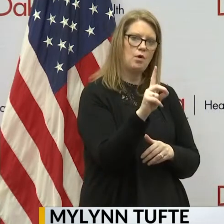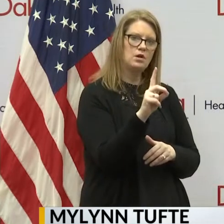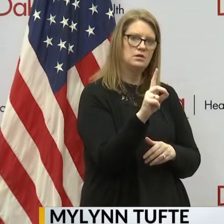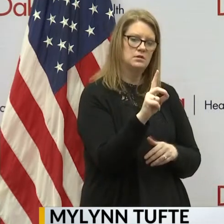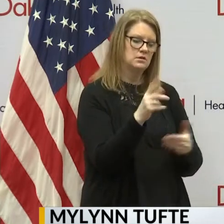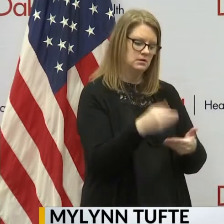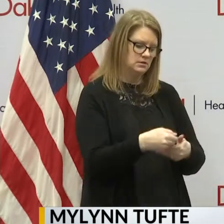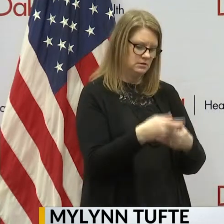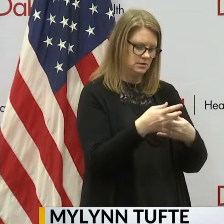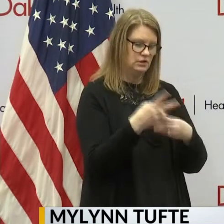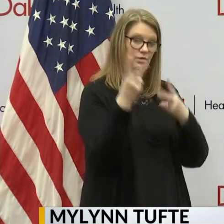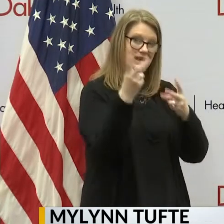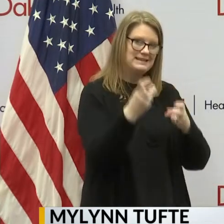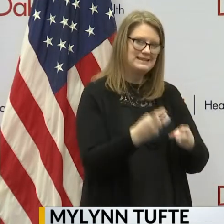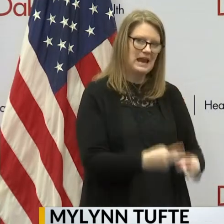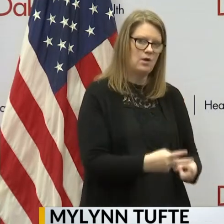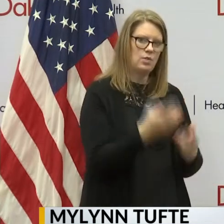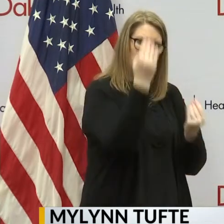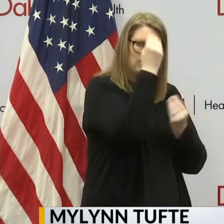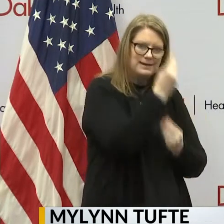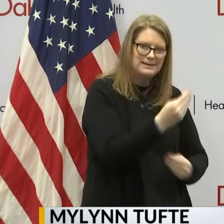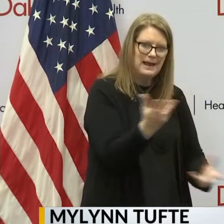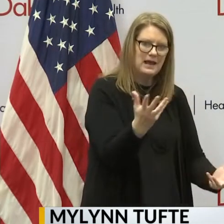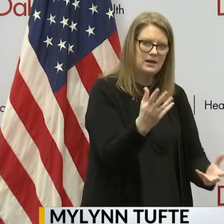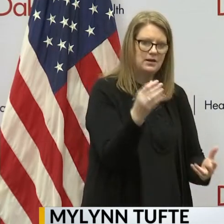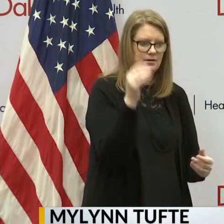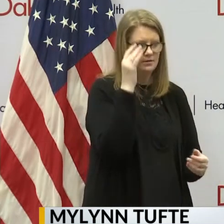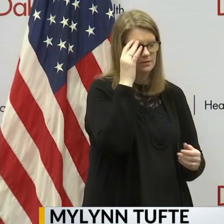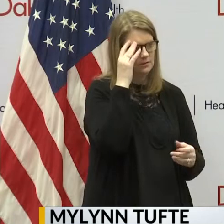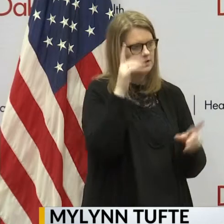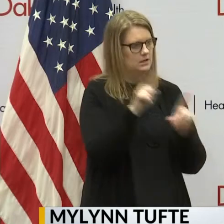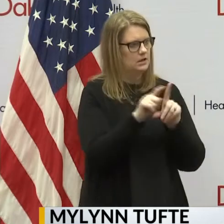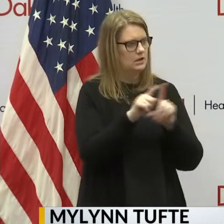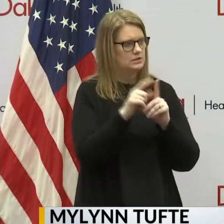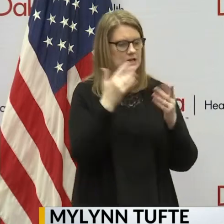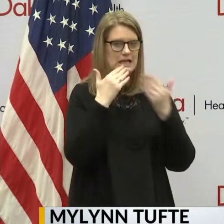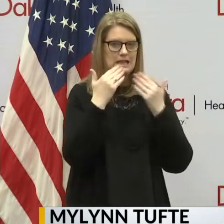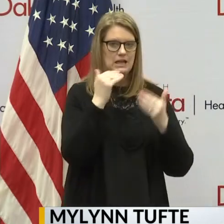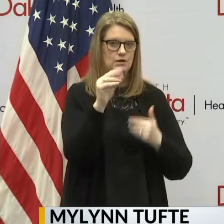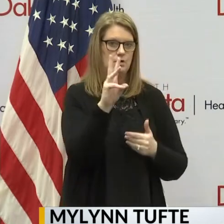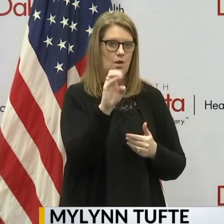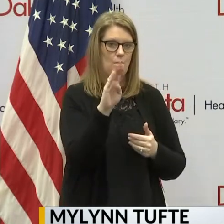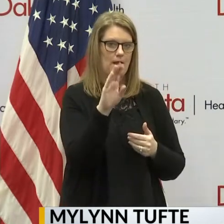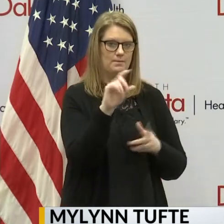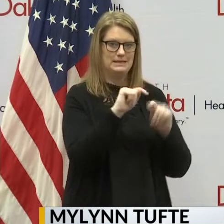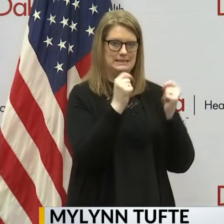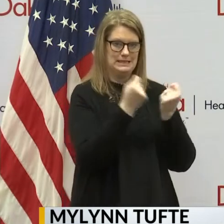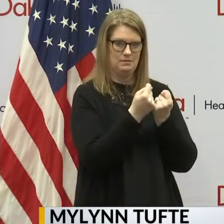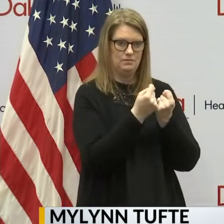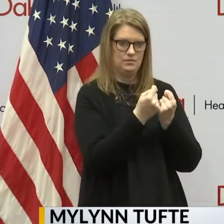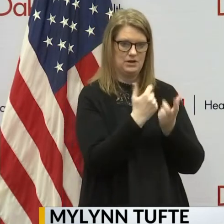INFORMATION ABOUT HOW MANY TESTS HAVE BEEN DONE PER COUNTY. THE DASHBOARD GIVES INDIVIDUALS